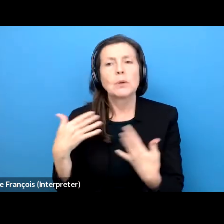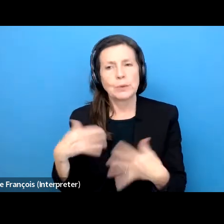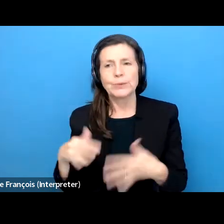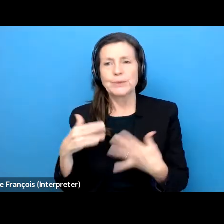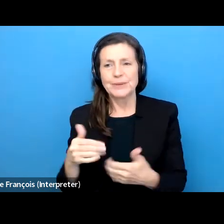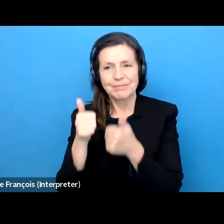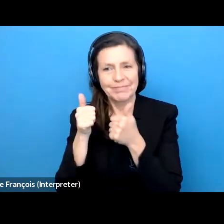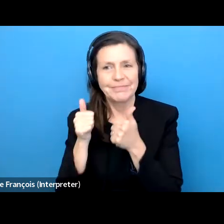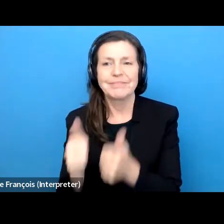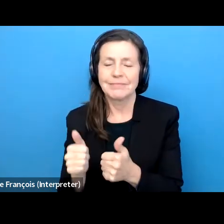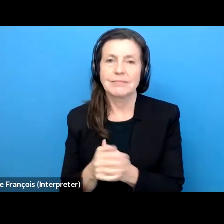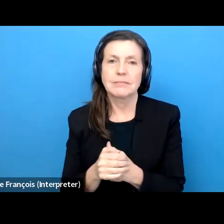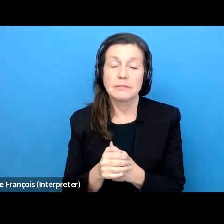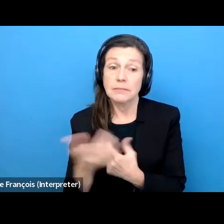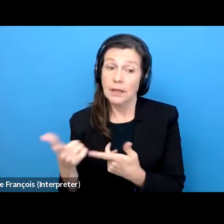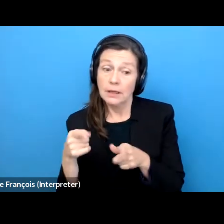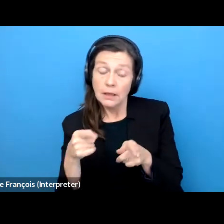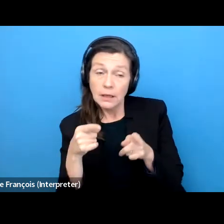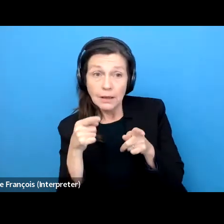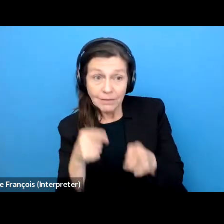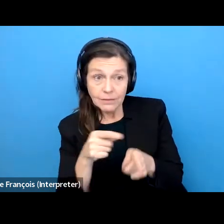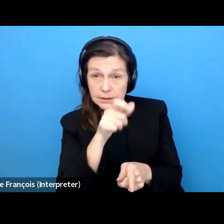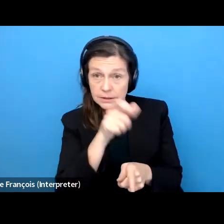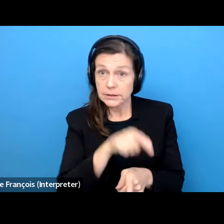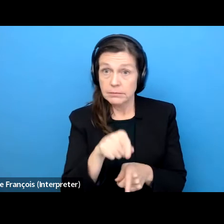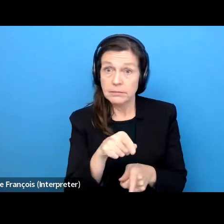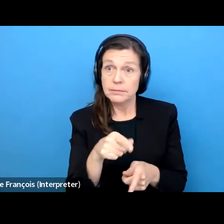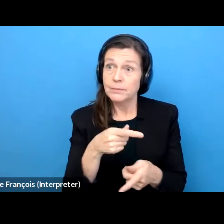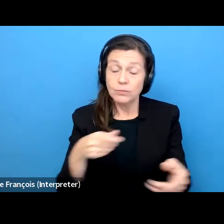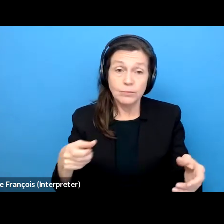I'd like to thank you especially Mr. Jose Nieto Barroso,